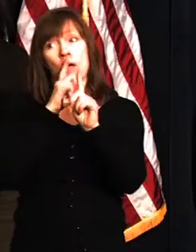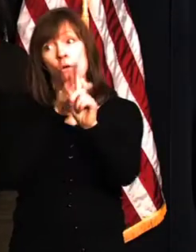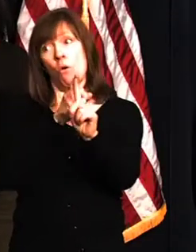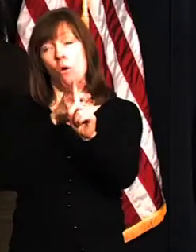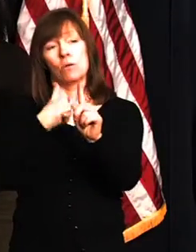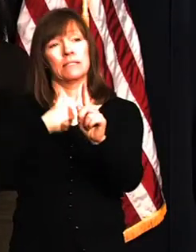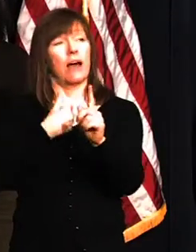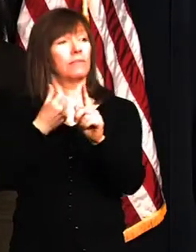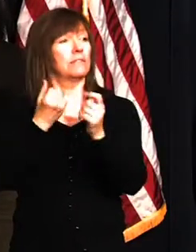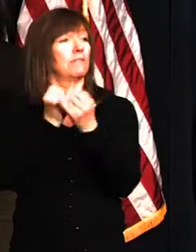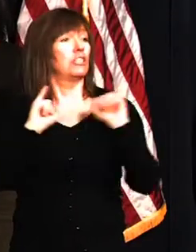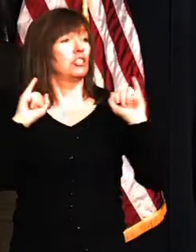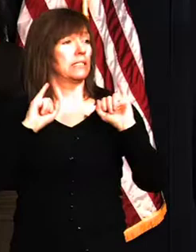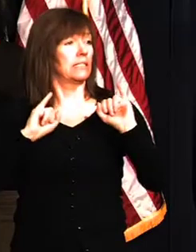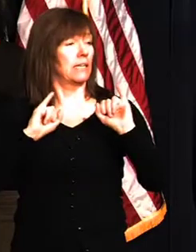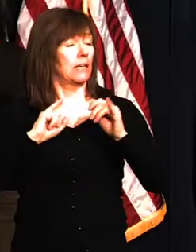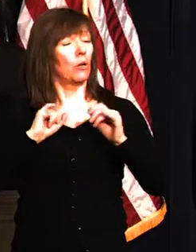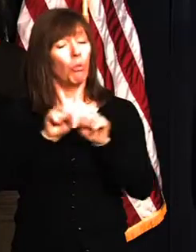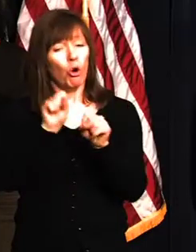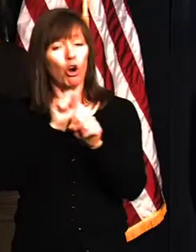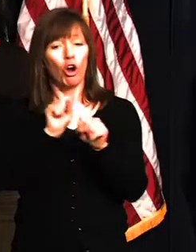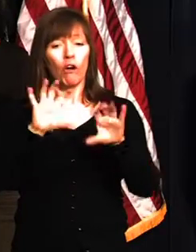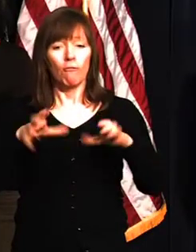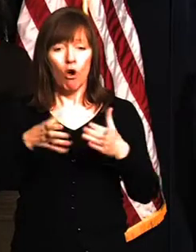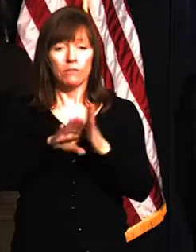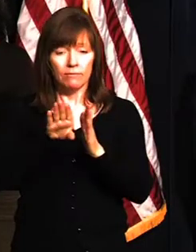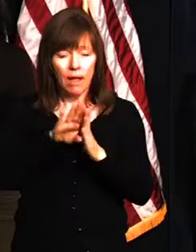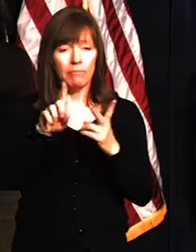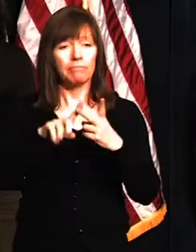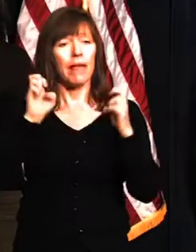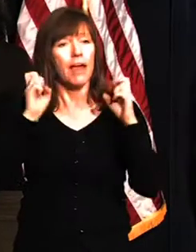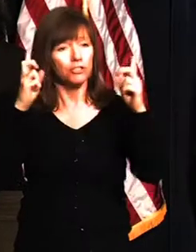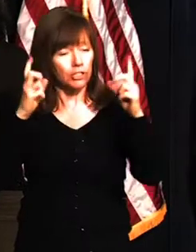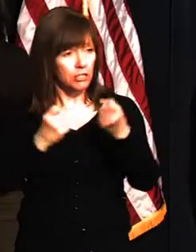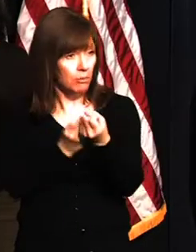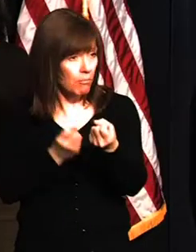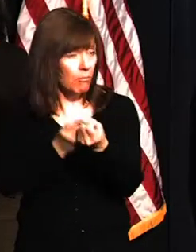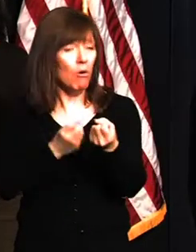for each family with workforce development, education support so folks can live successfully